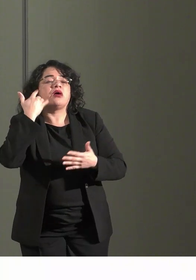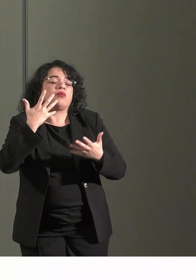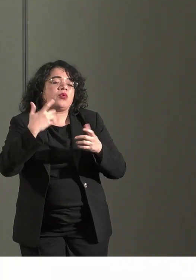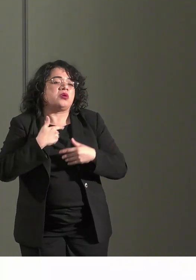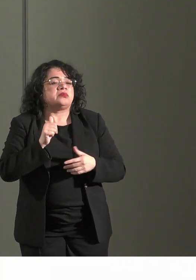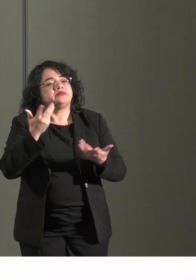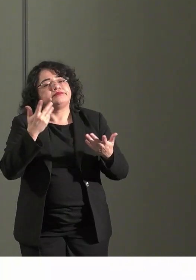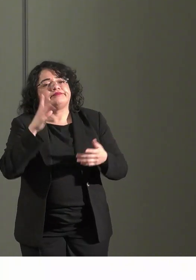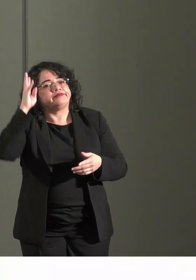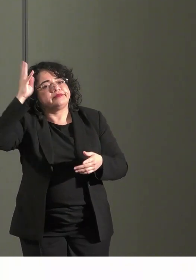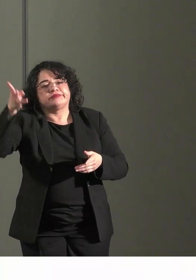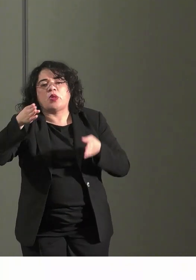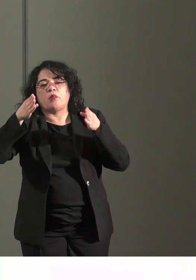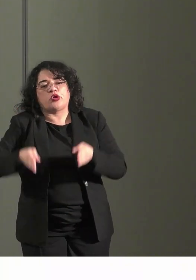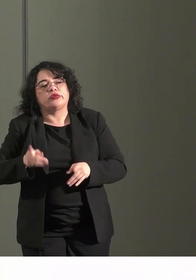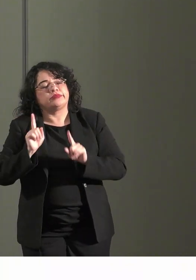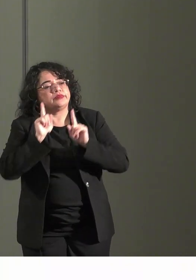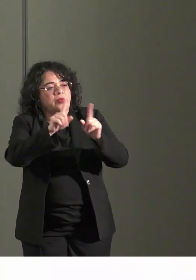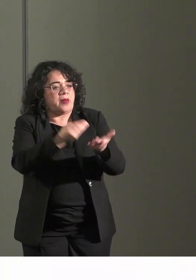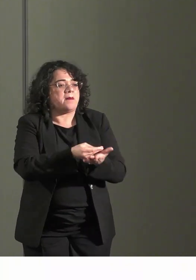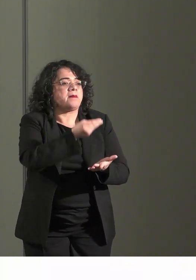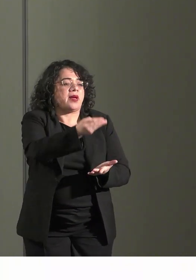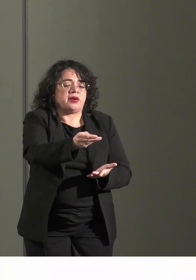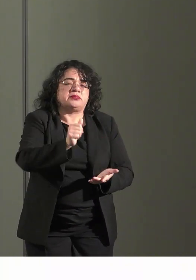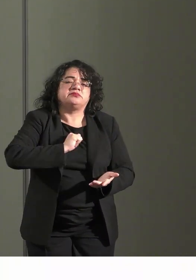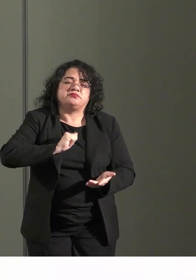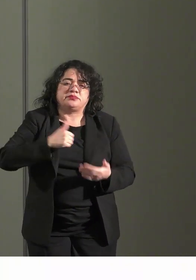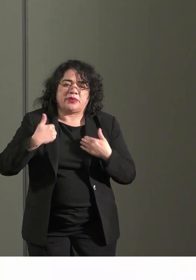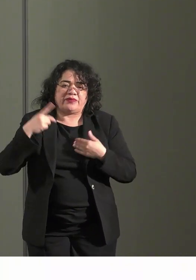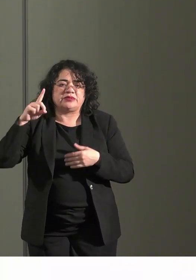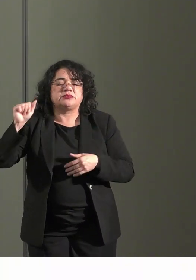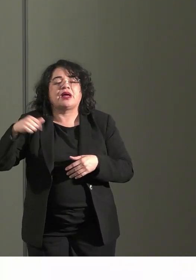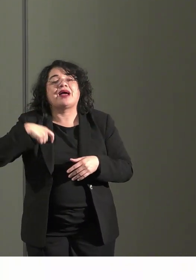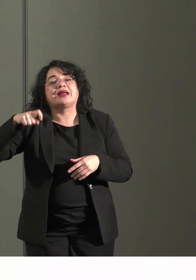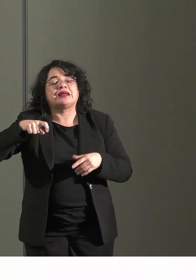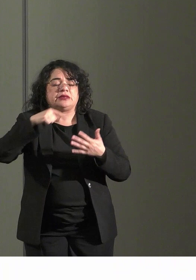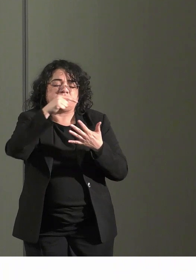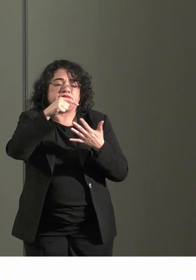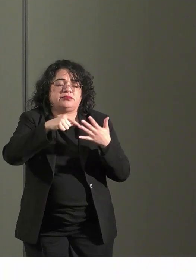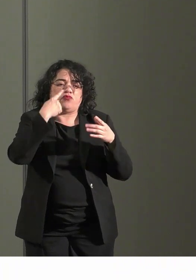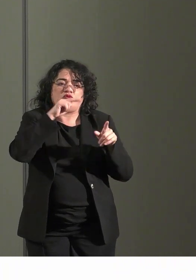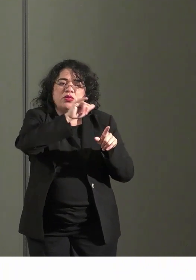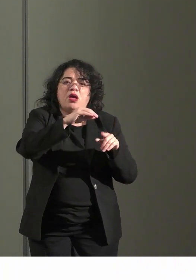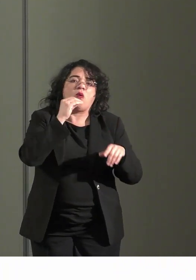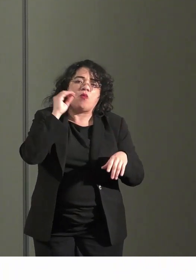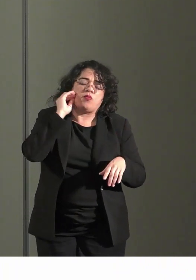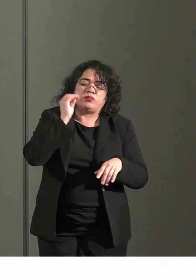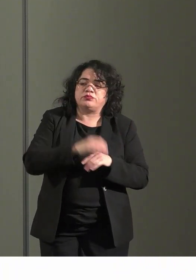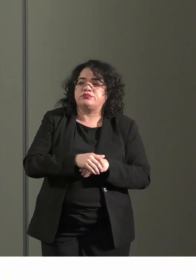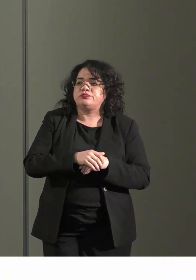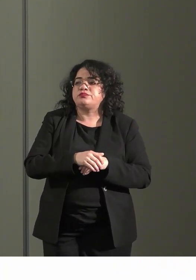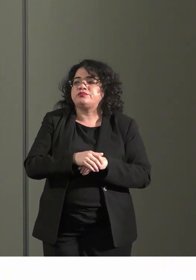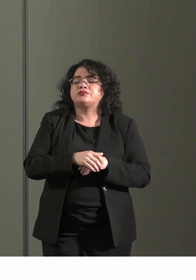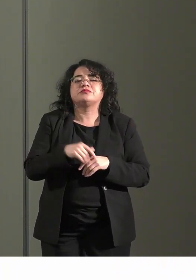house today. And they are a person with disability and they need features in the home I need a house